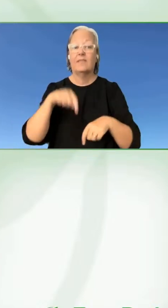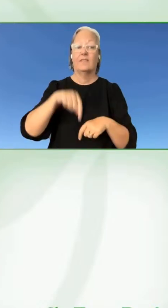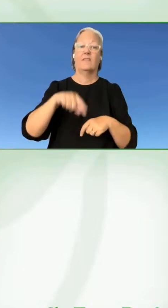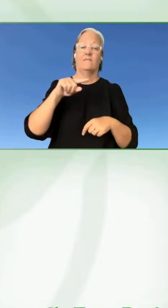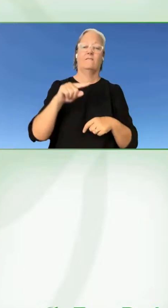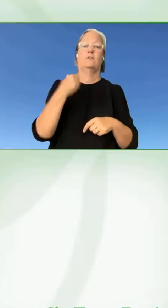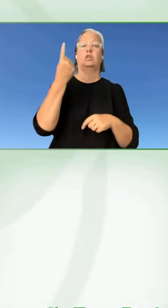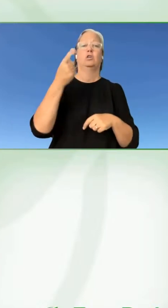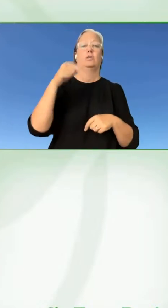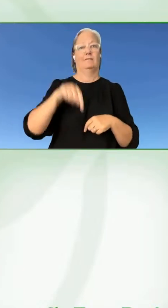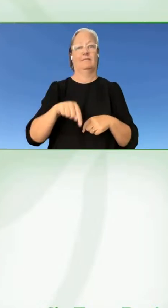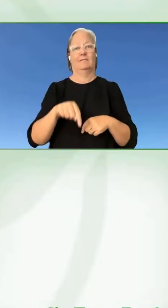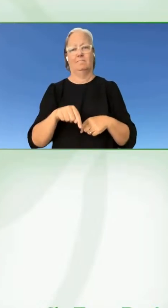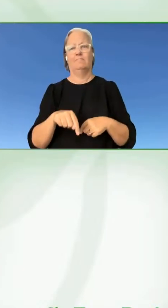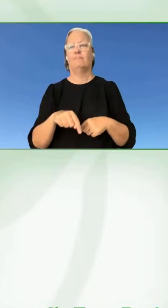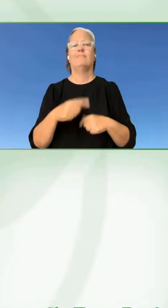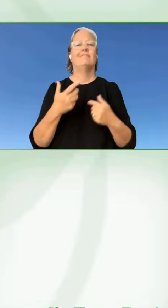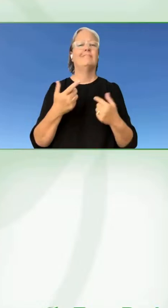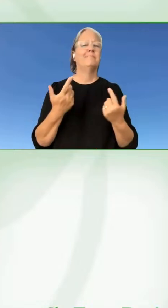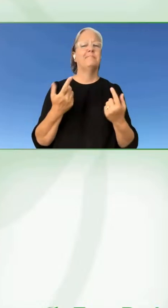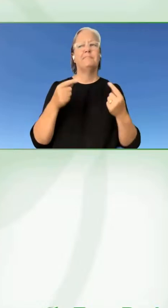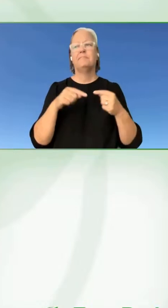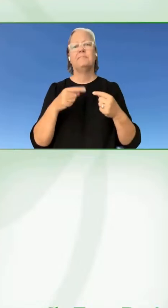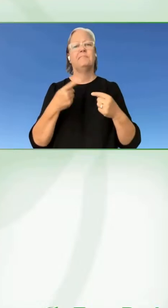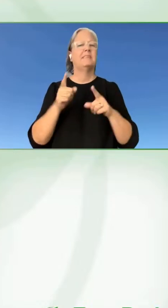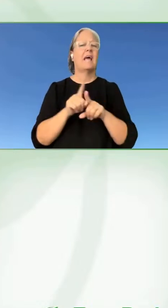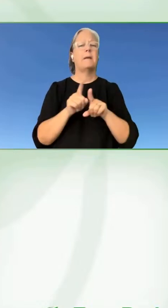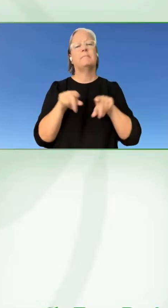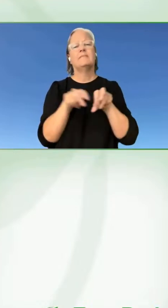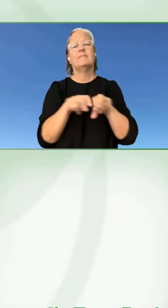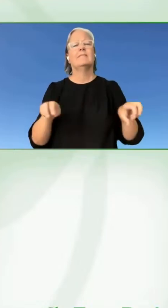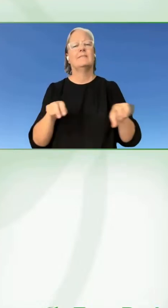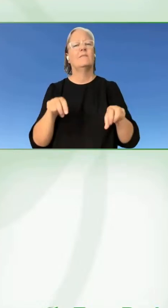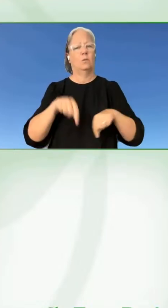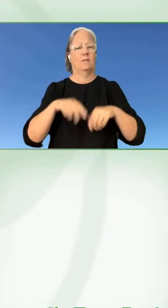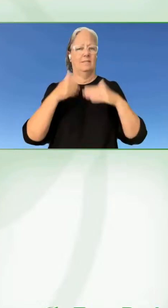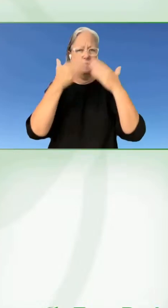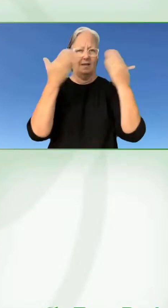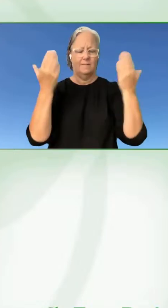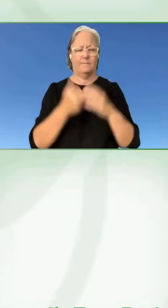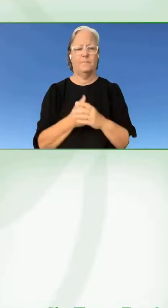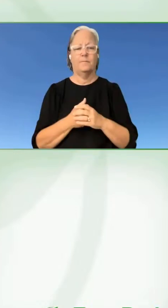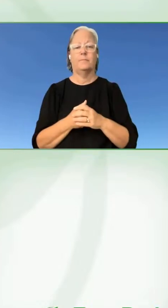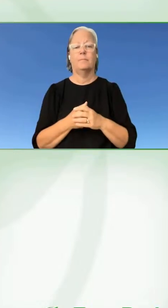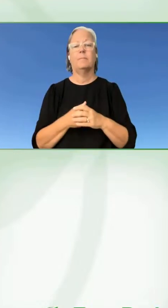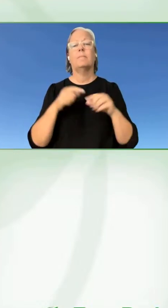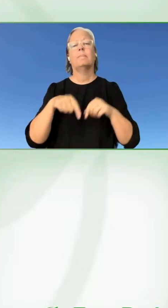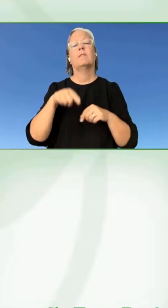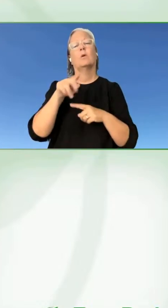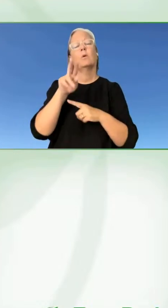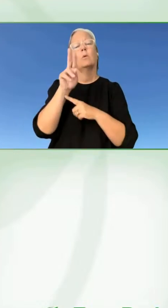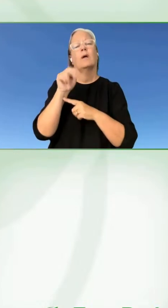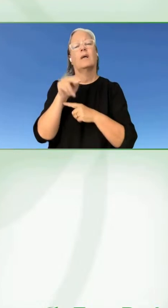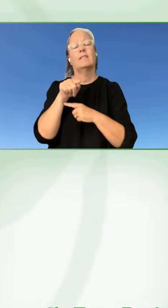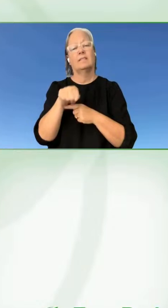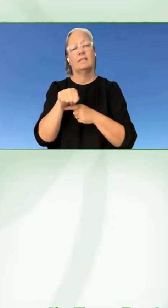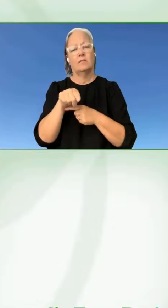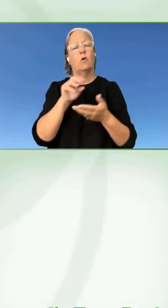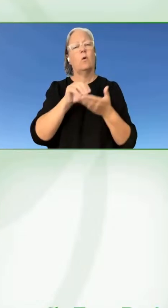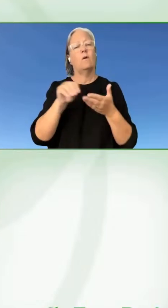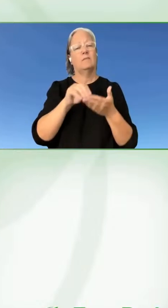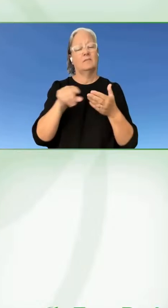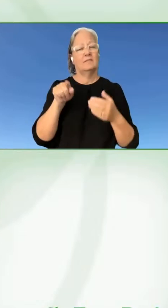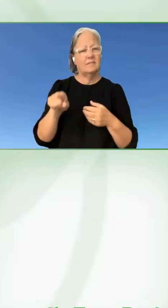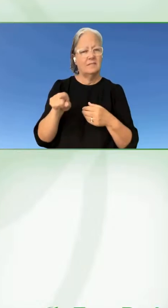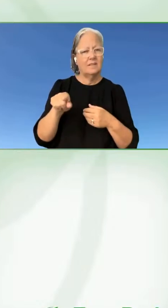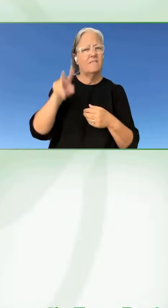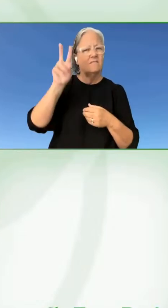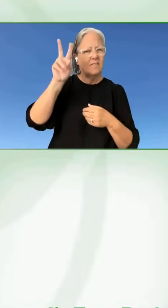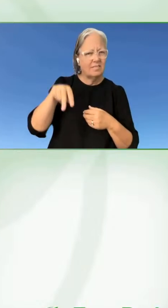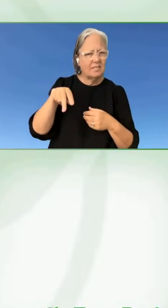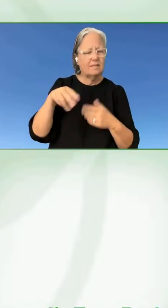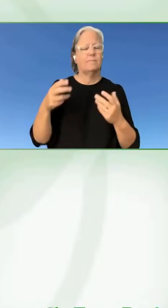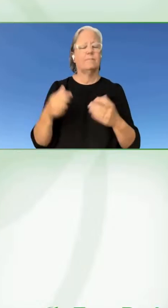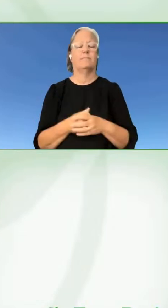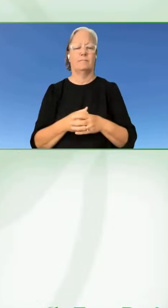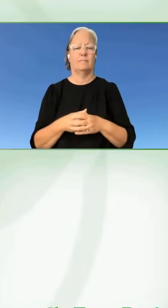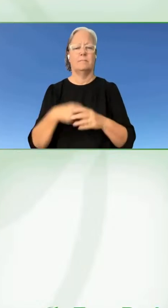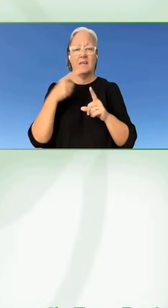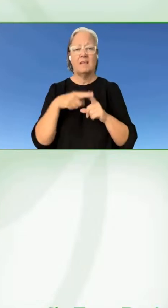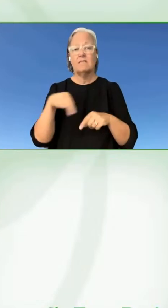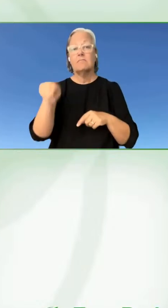in Vienna which was my dream profession when I was five years old.